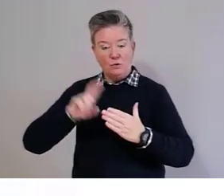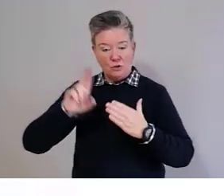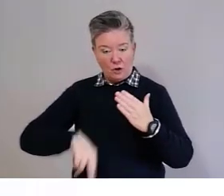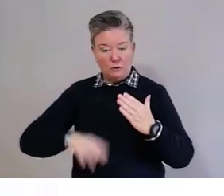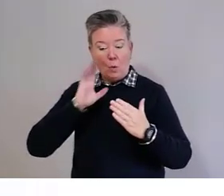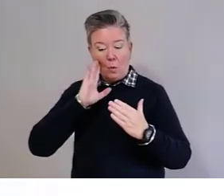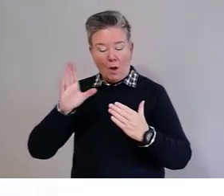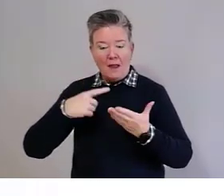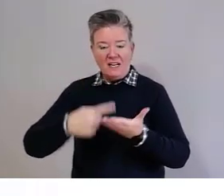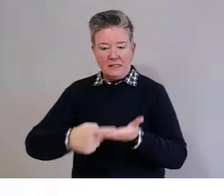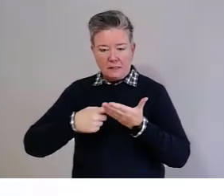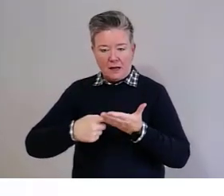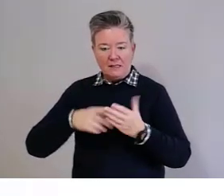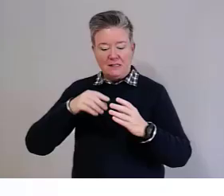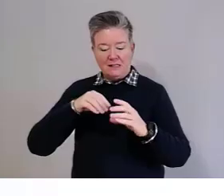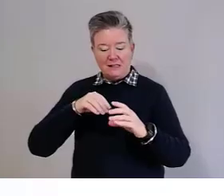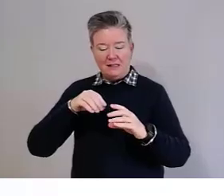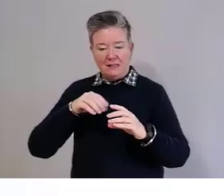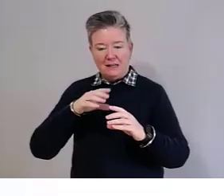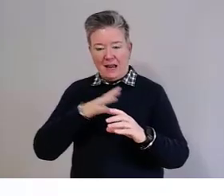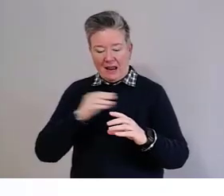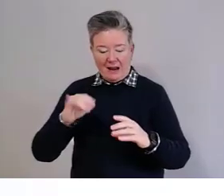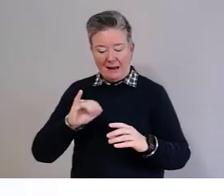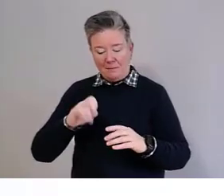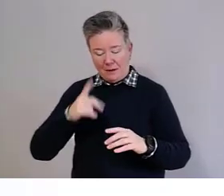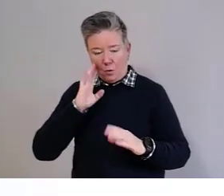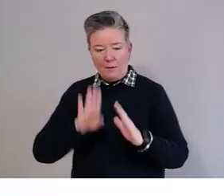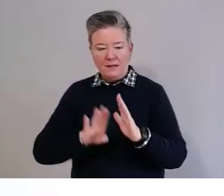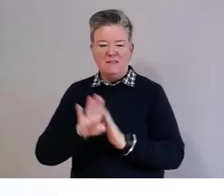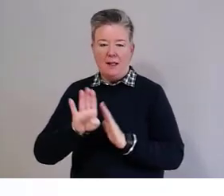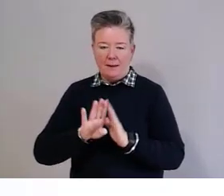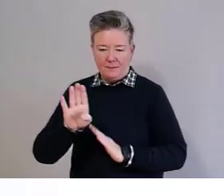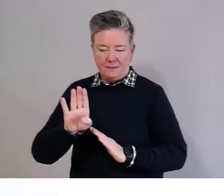will be discussed and the IEP will be developed."